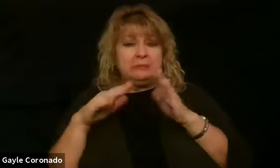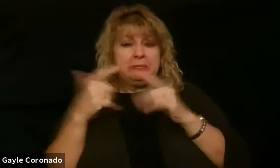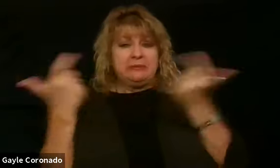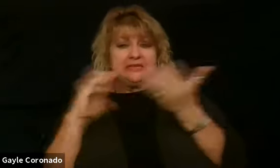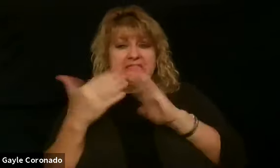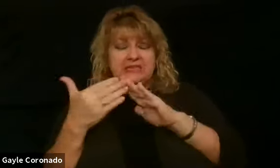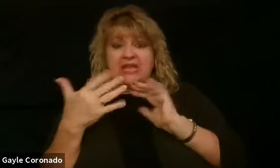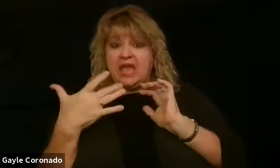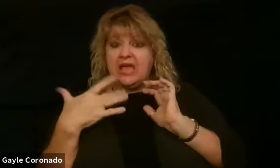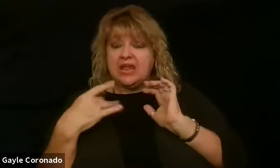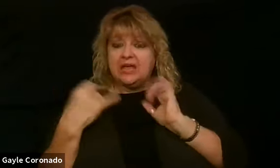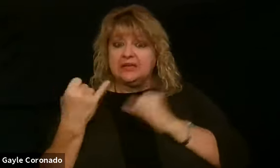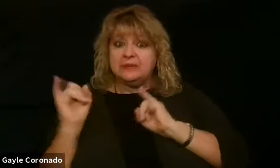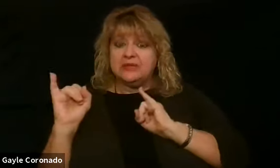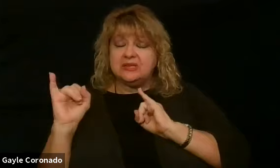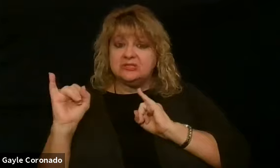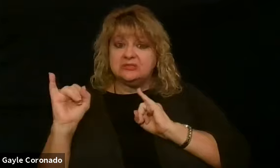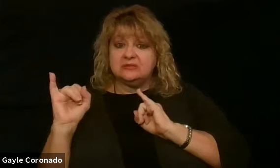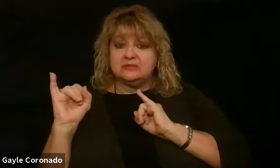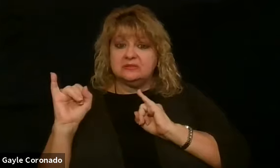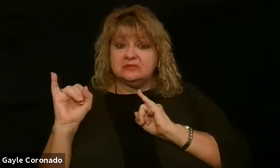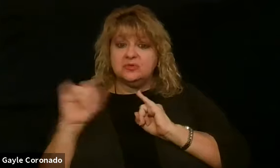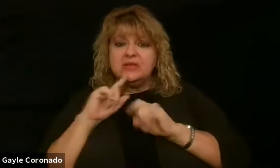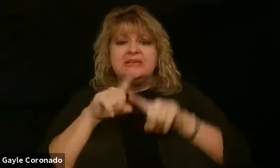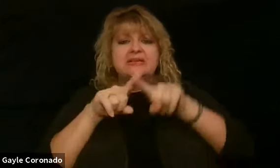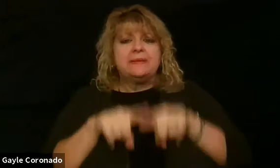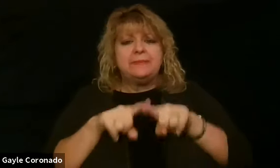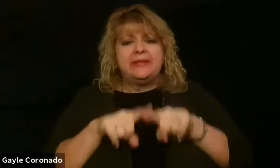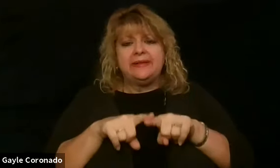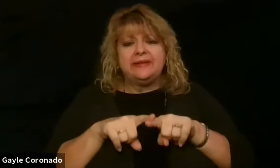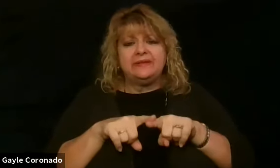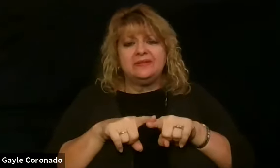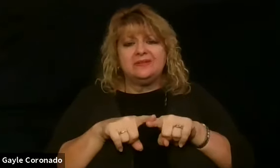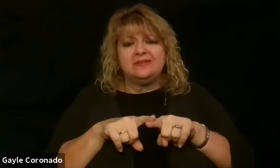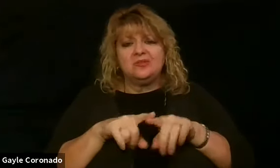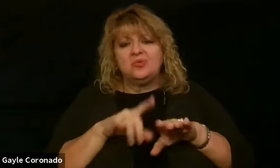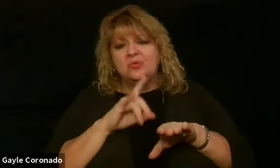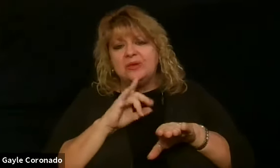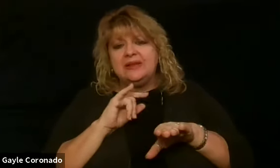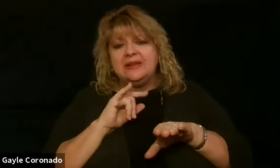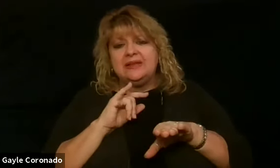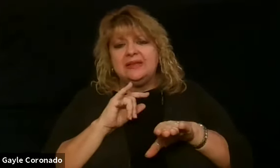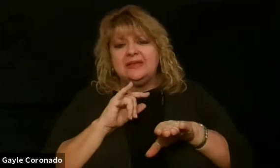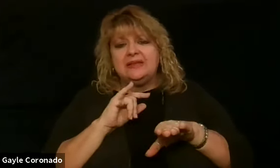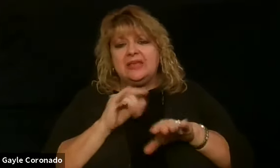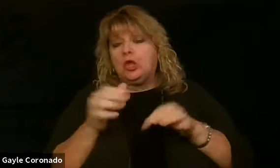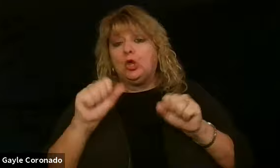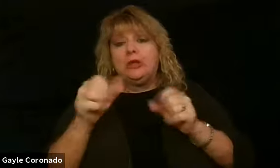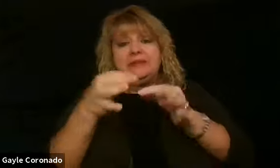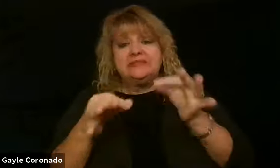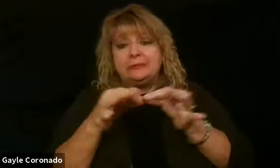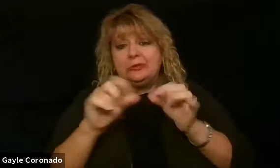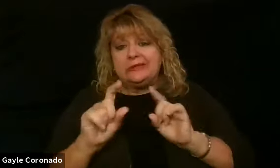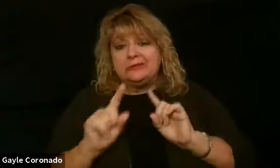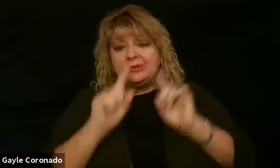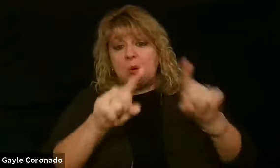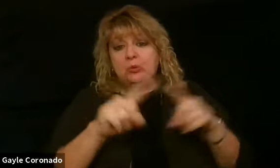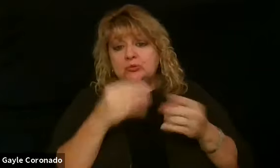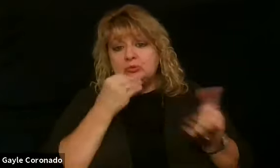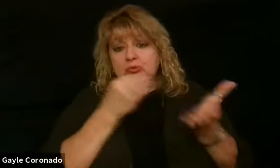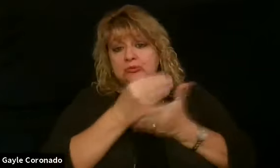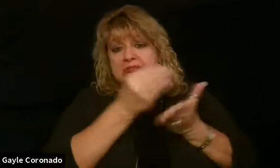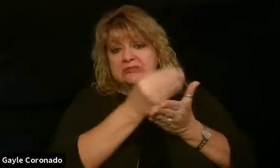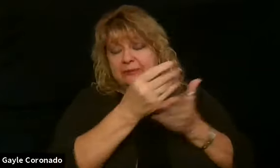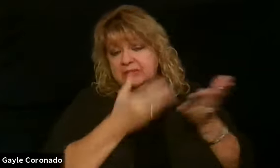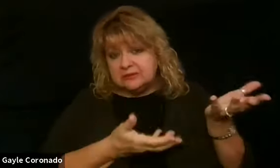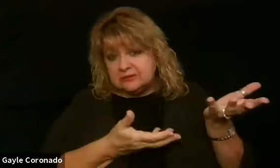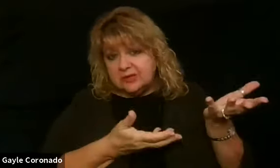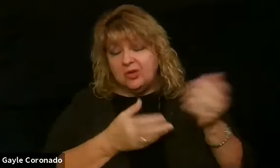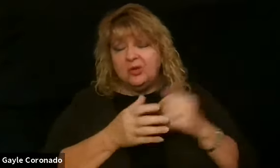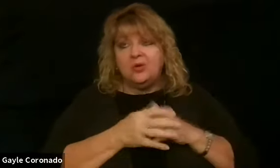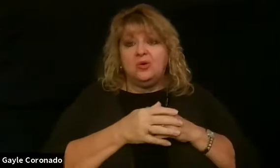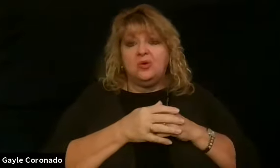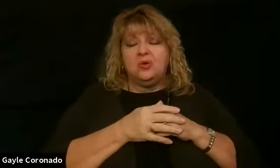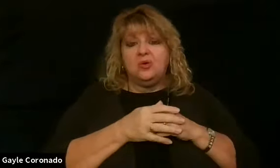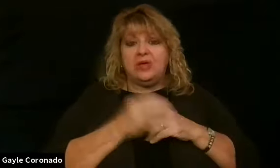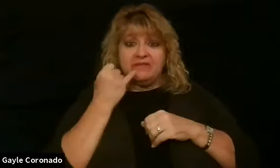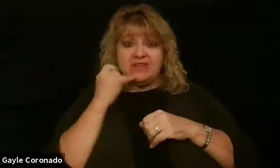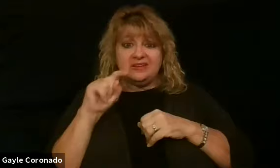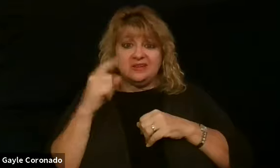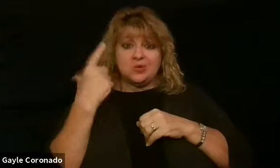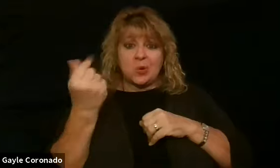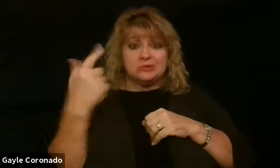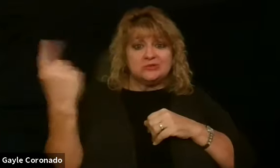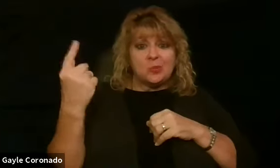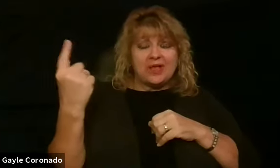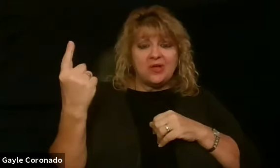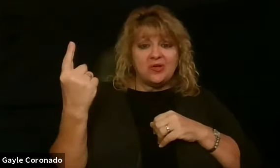Depending on really any, you know, you just simple as for having to go to the grocery store getting, you know, if I need to go somewhere.